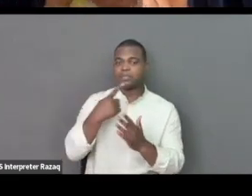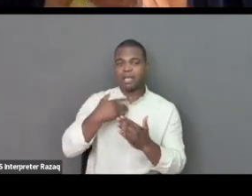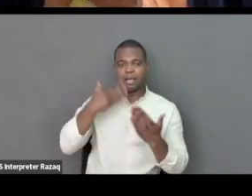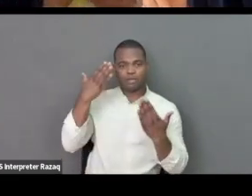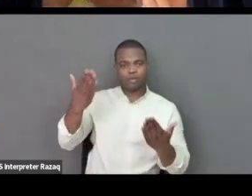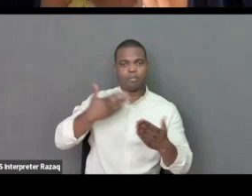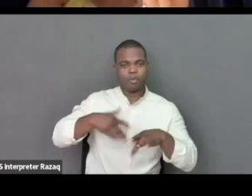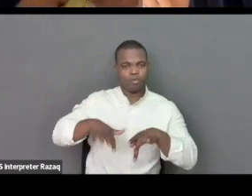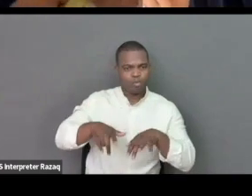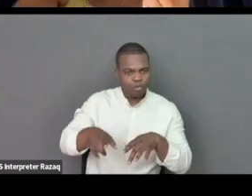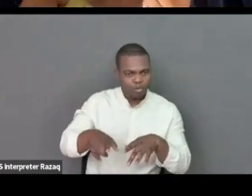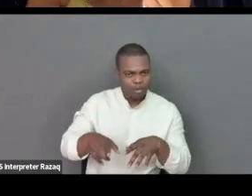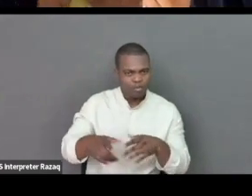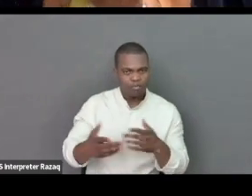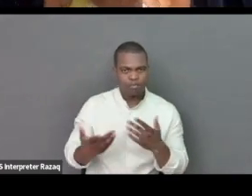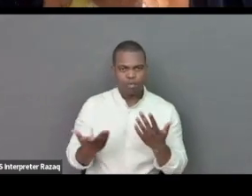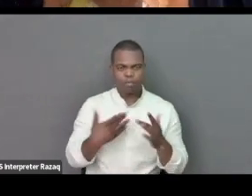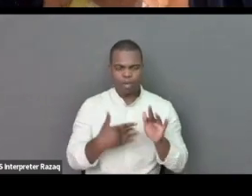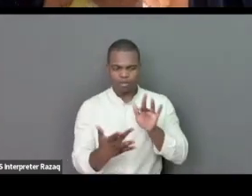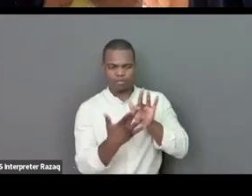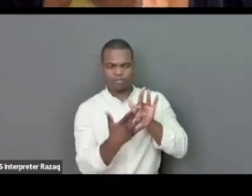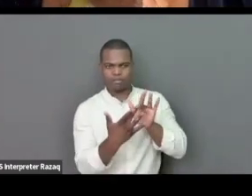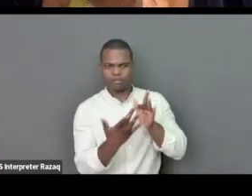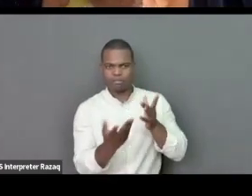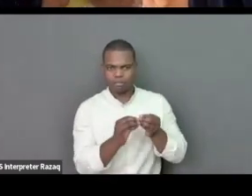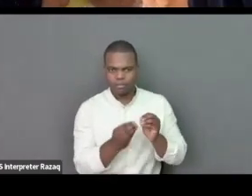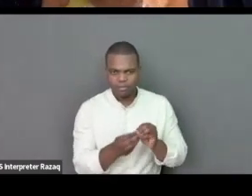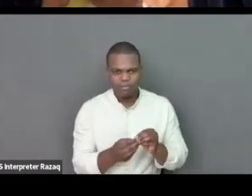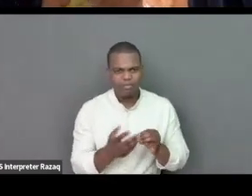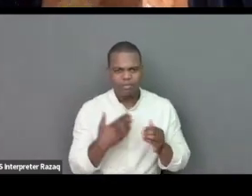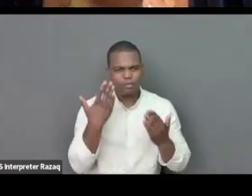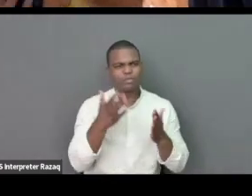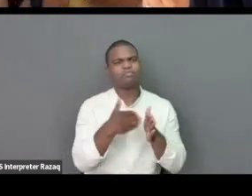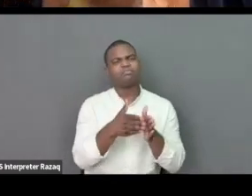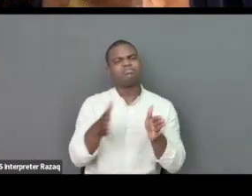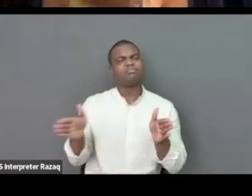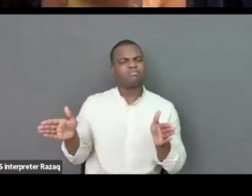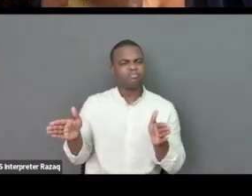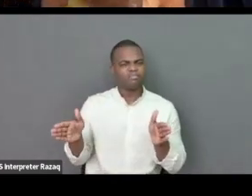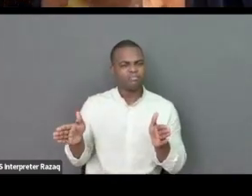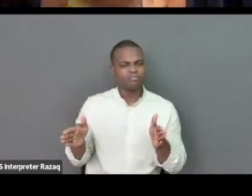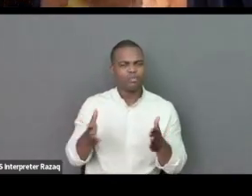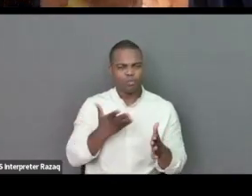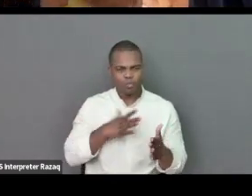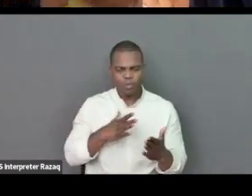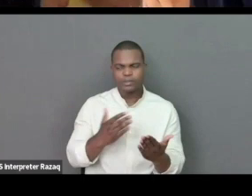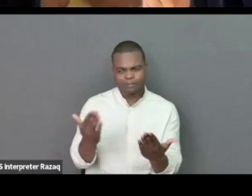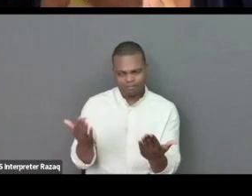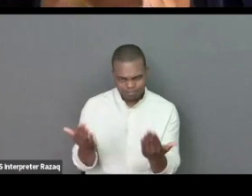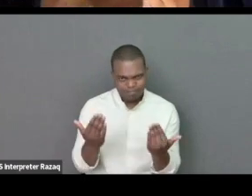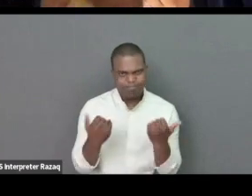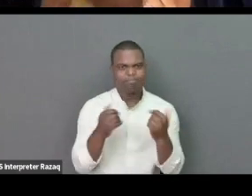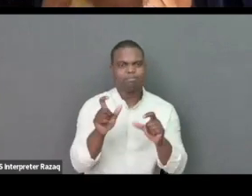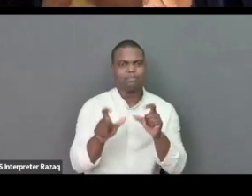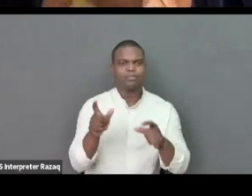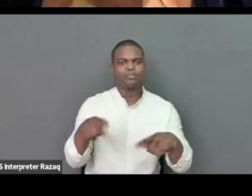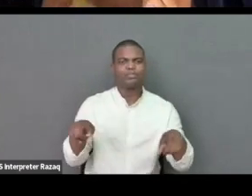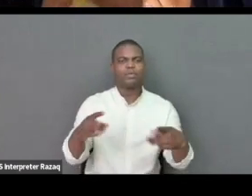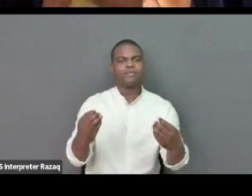accessibility issue that should be solved by the public sector body or not. So, better too much feedback than too little.